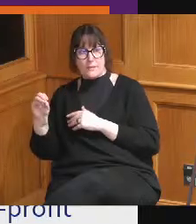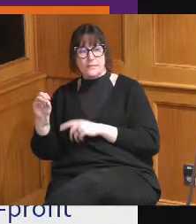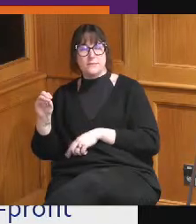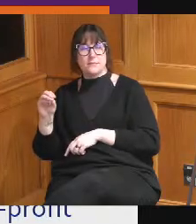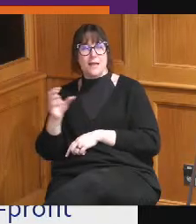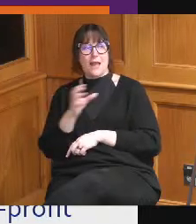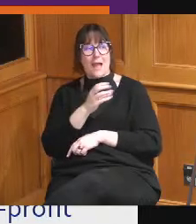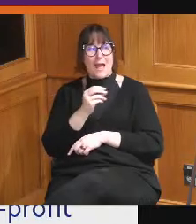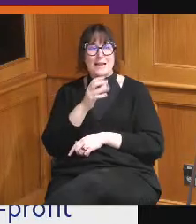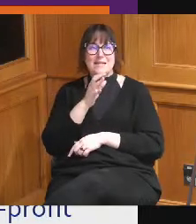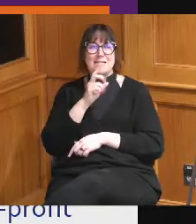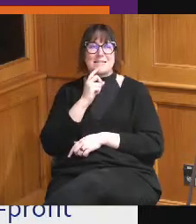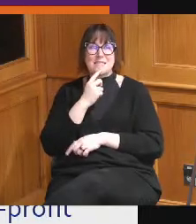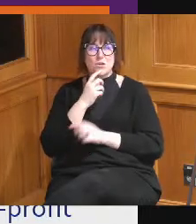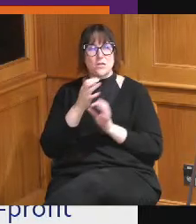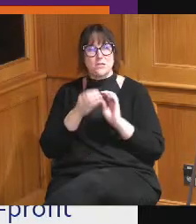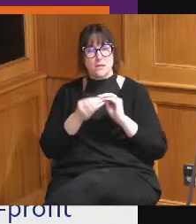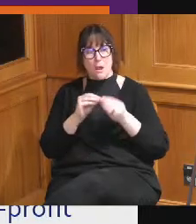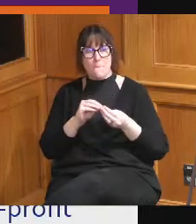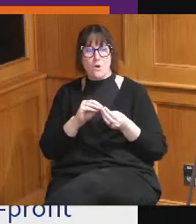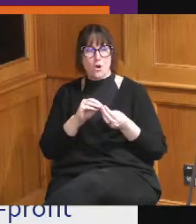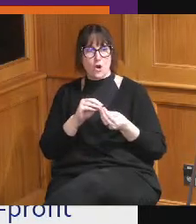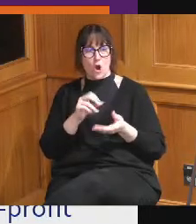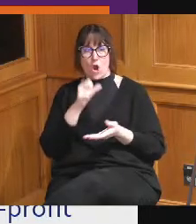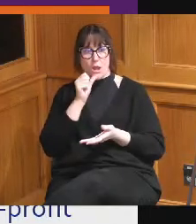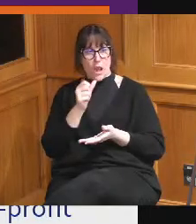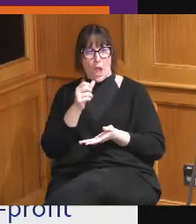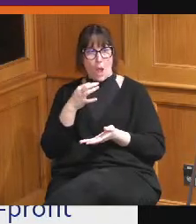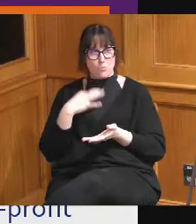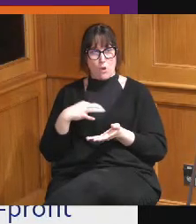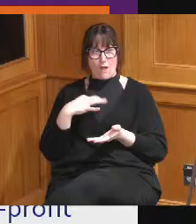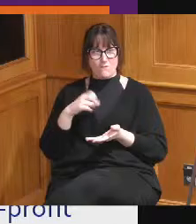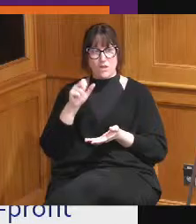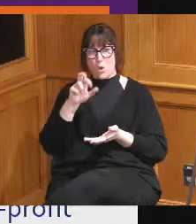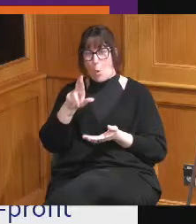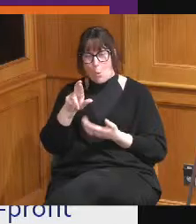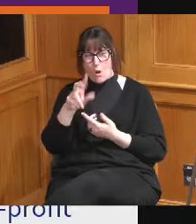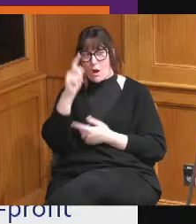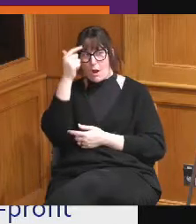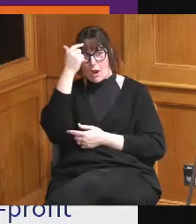you know a significant number of these are are are nonprofit or government developers and 29 of the